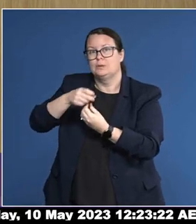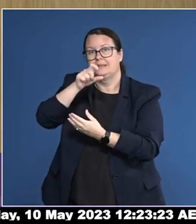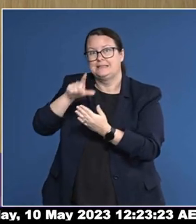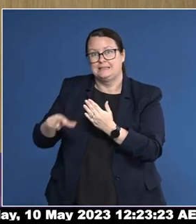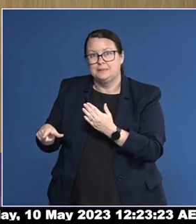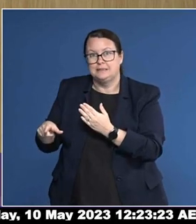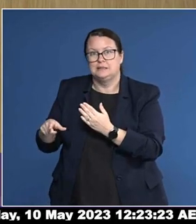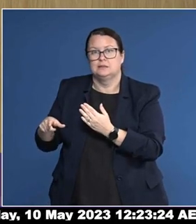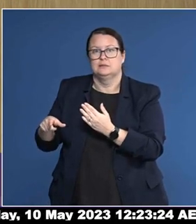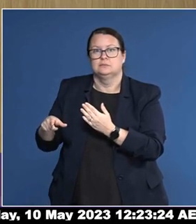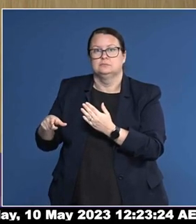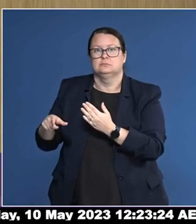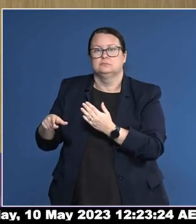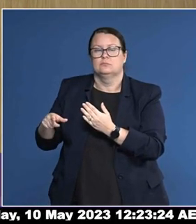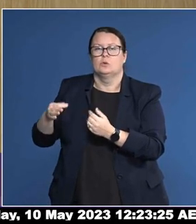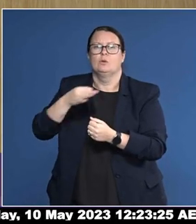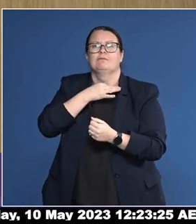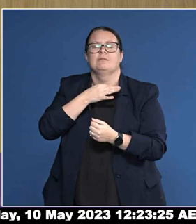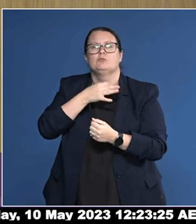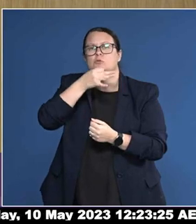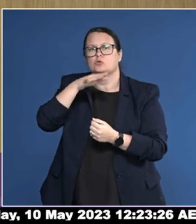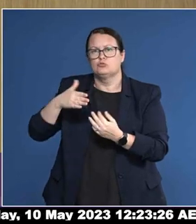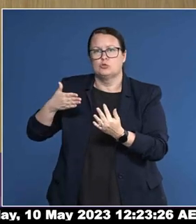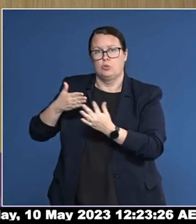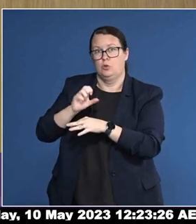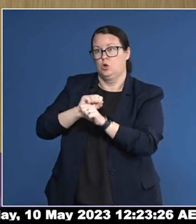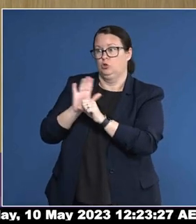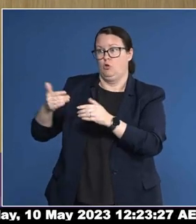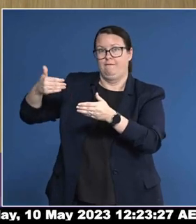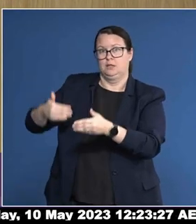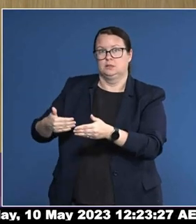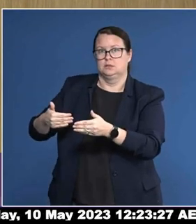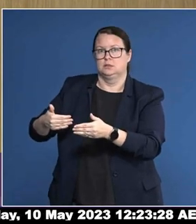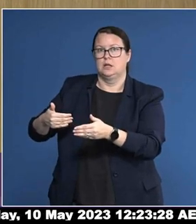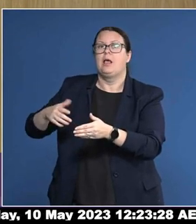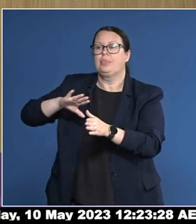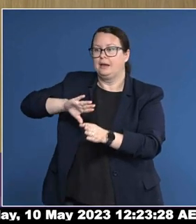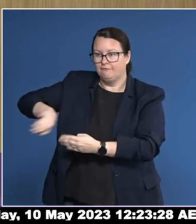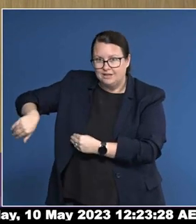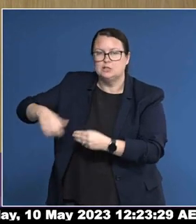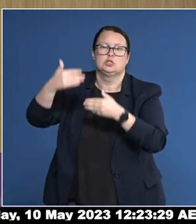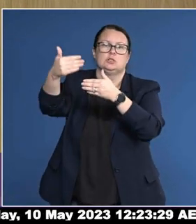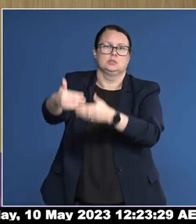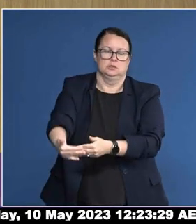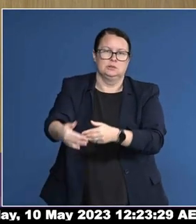the - or vulnerable children during the period of COVID. And then the second part was a specific review in relation to this family.